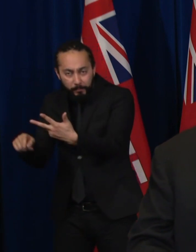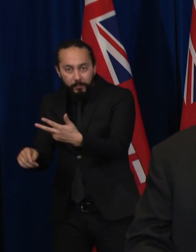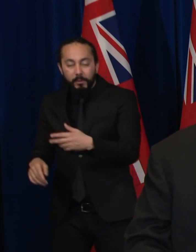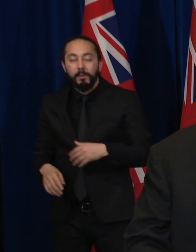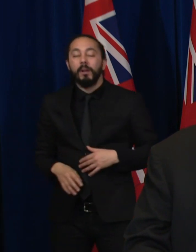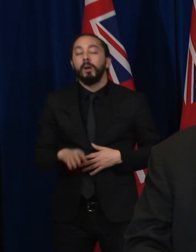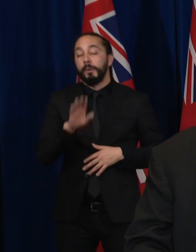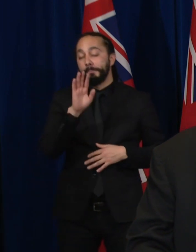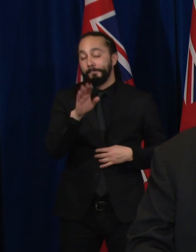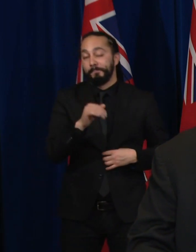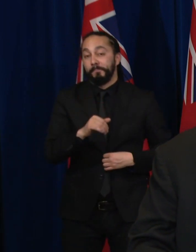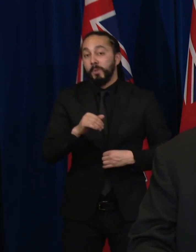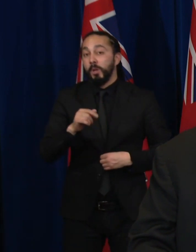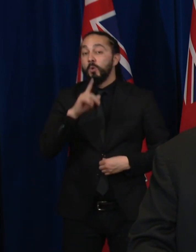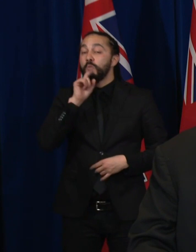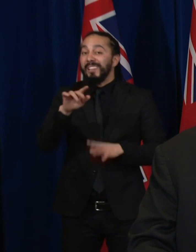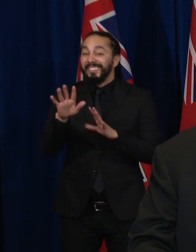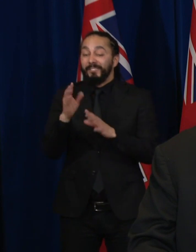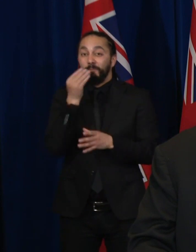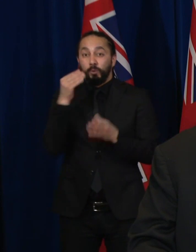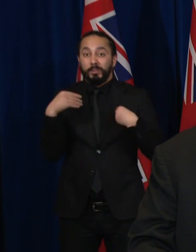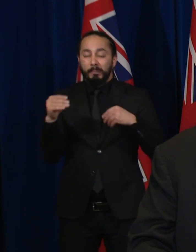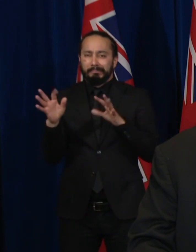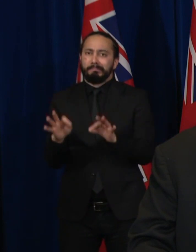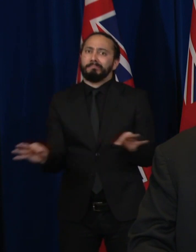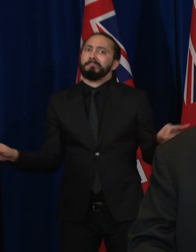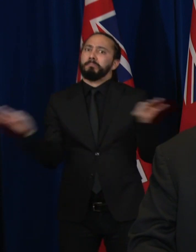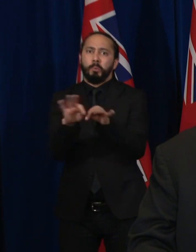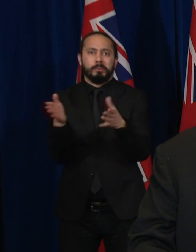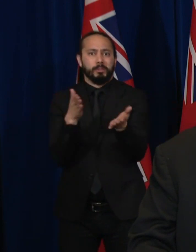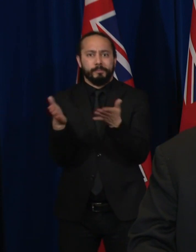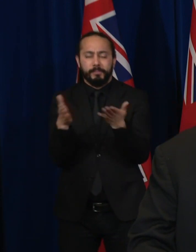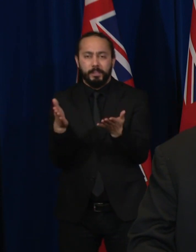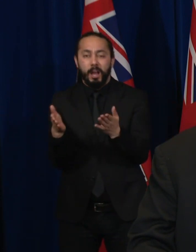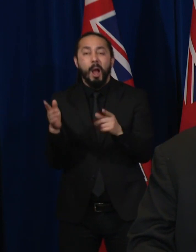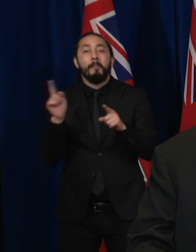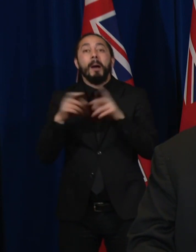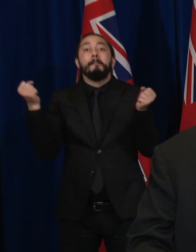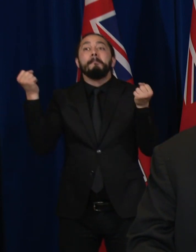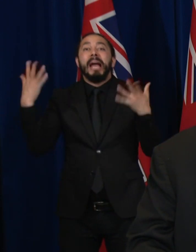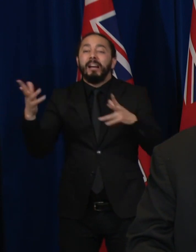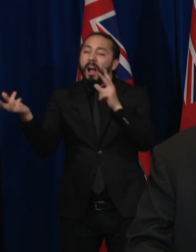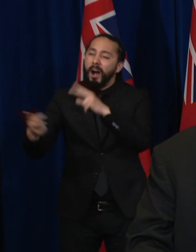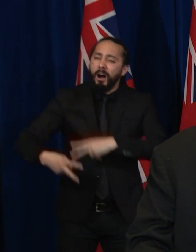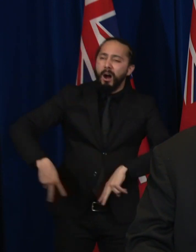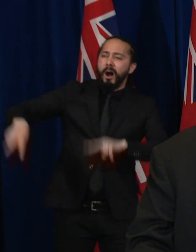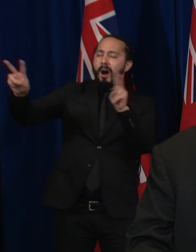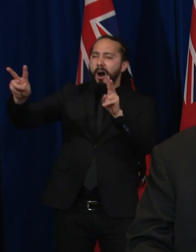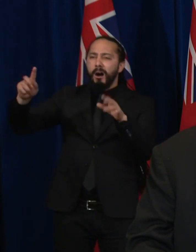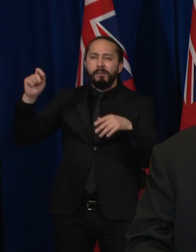We talk about unsung heroes heroes. I want to thank first of all the health care workers, the first